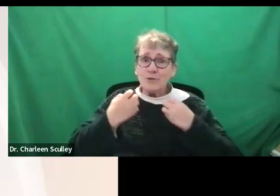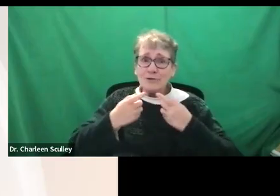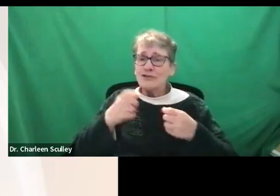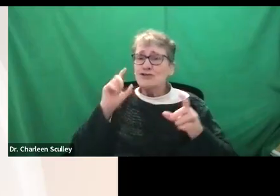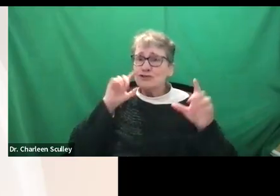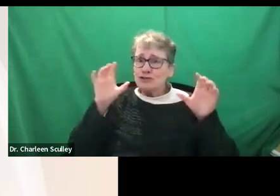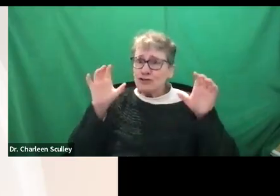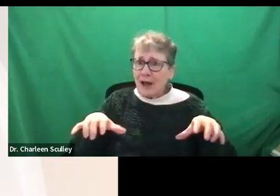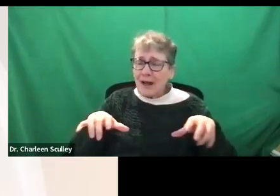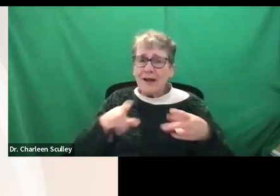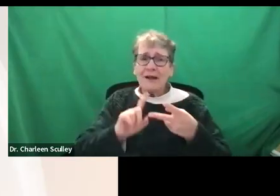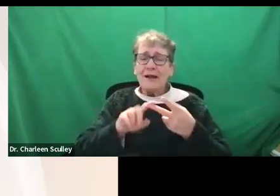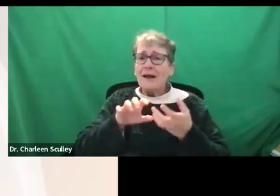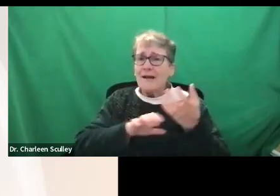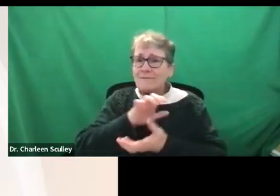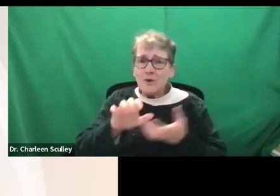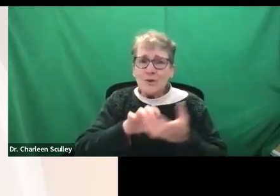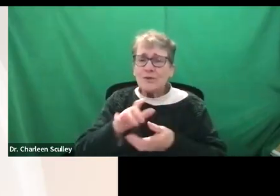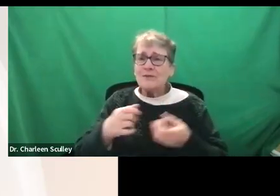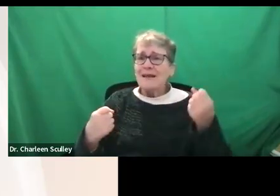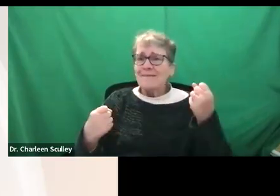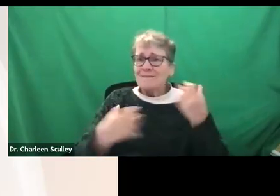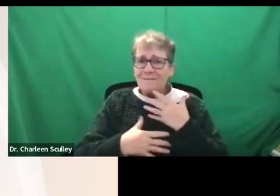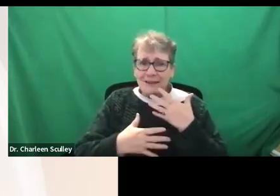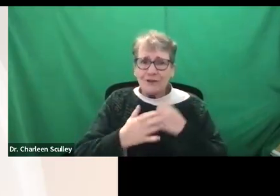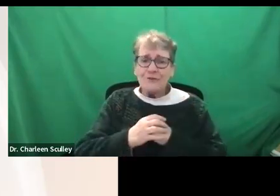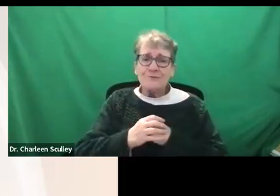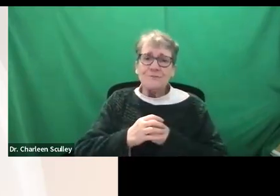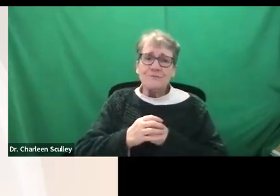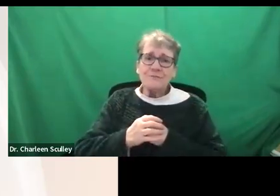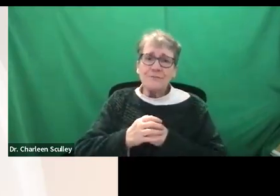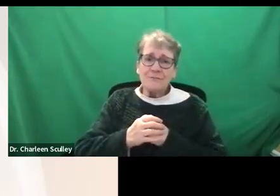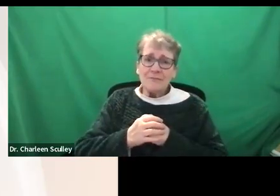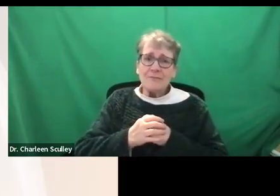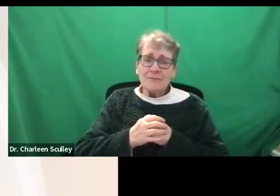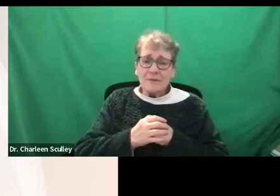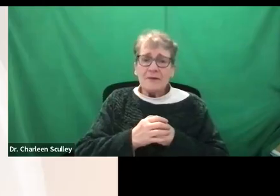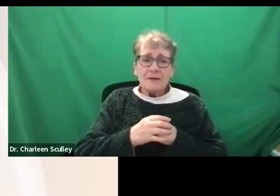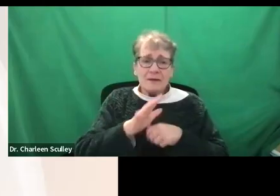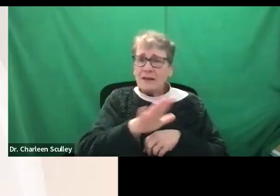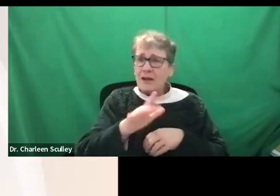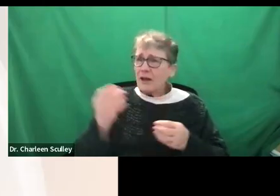When families first receive that diagnosis, they often feel shock, confusion, and fear.